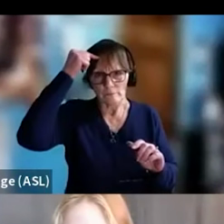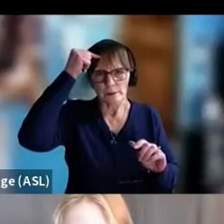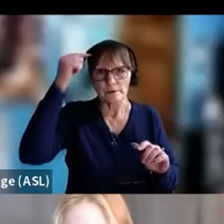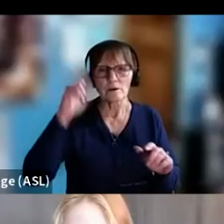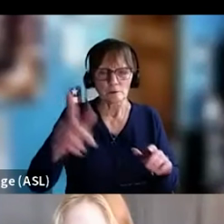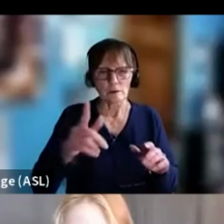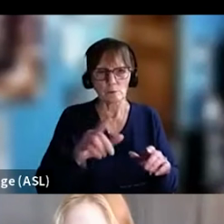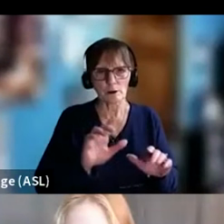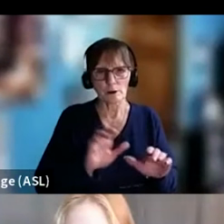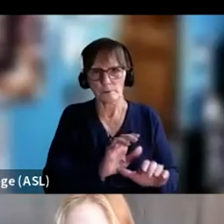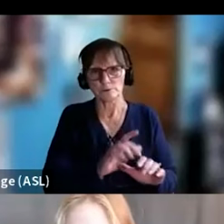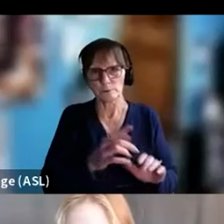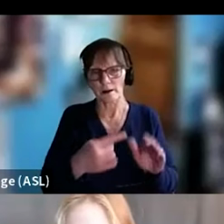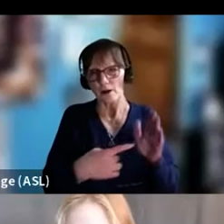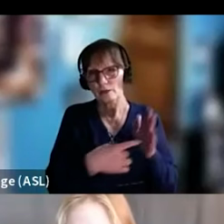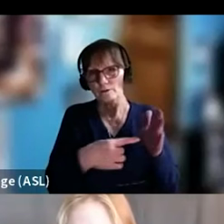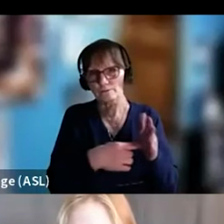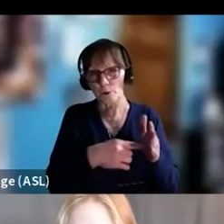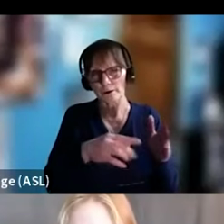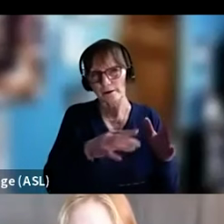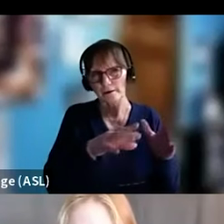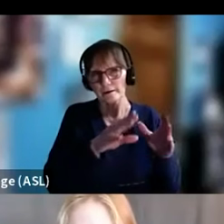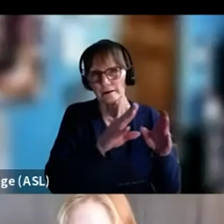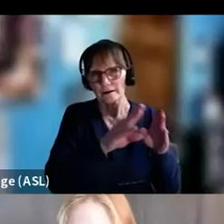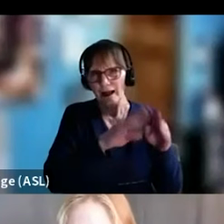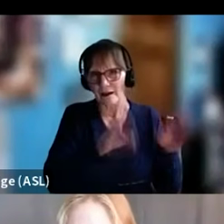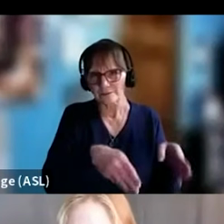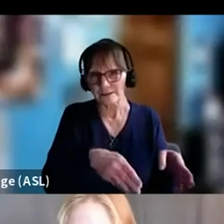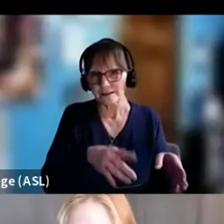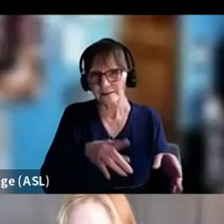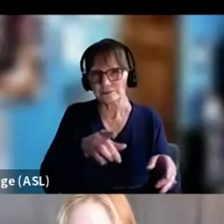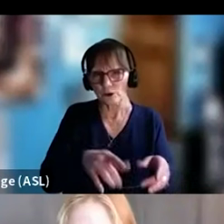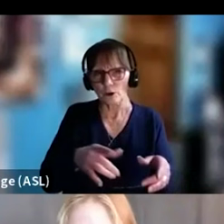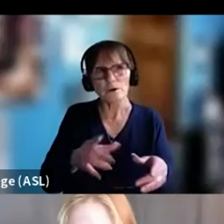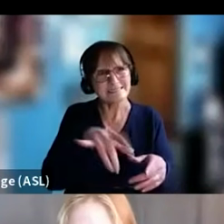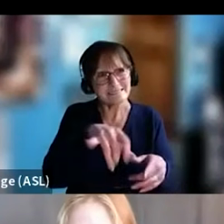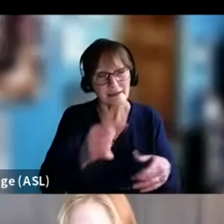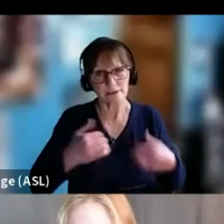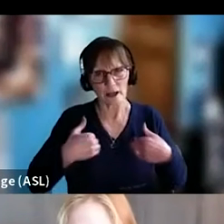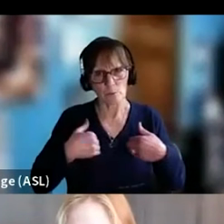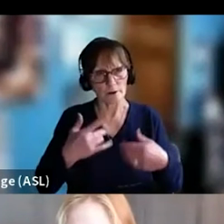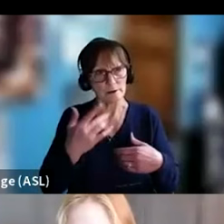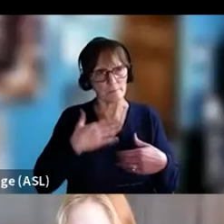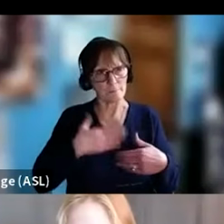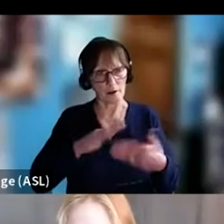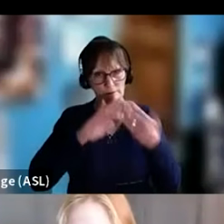be the, be the yimbi in the room, be the "Yes I want this in my backyard." So I'll just leave with that. Thanks for the opportunity.